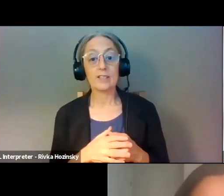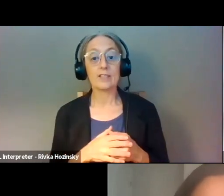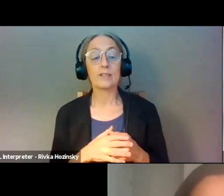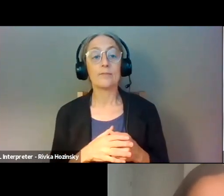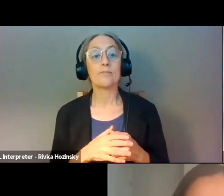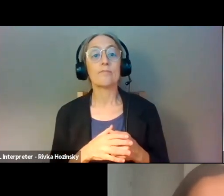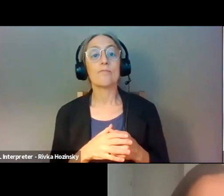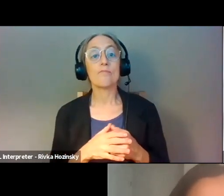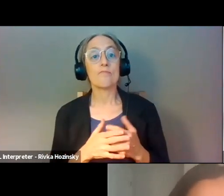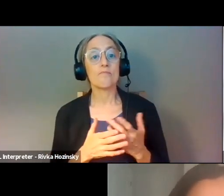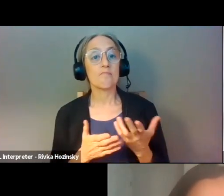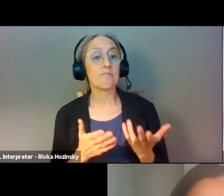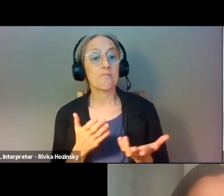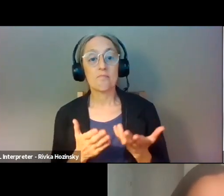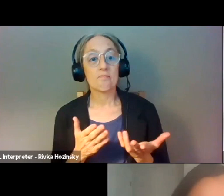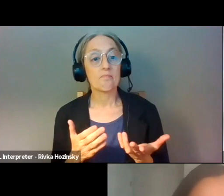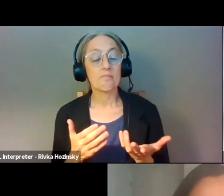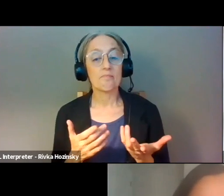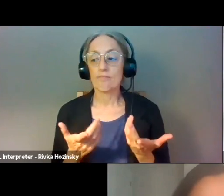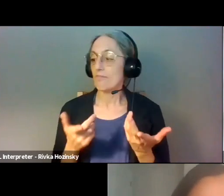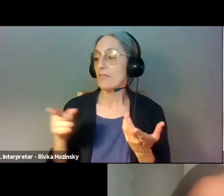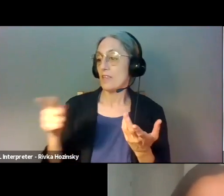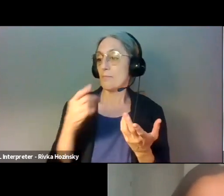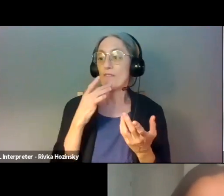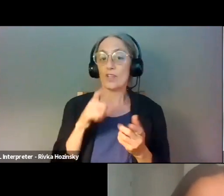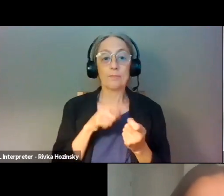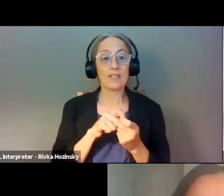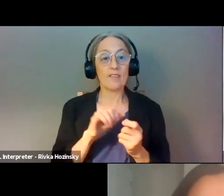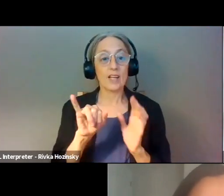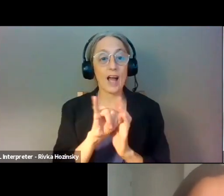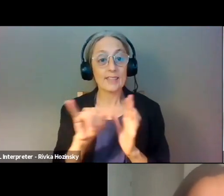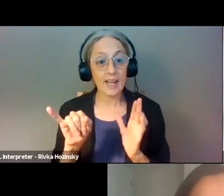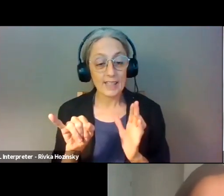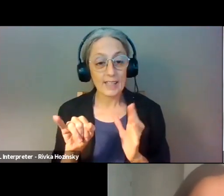to have whatever identity that they share, it's really important that we we convey